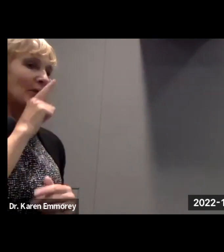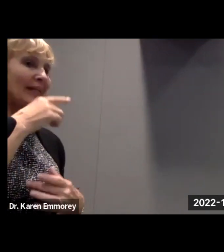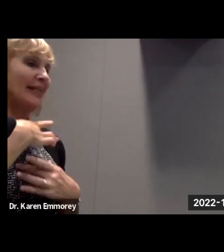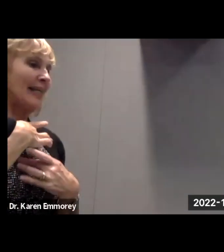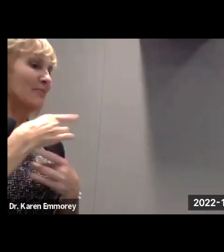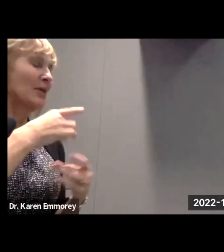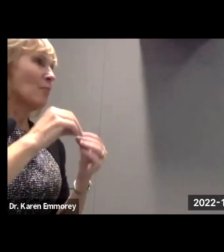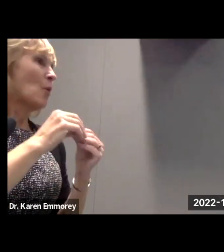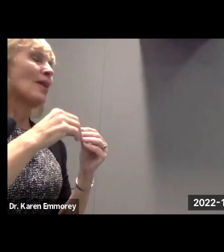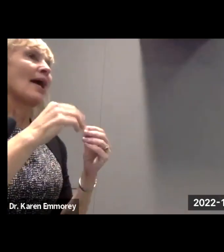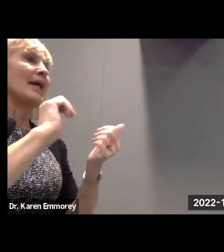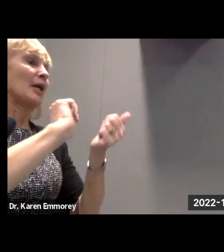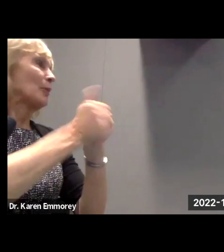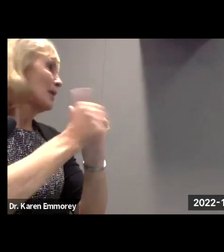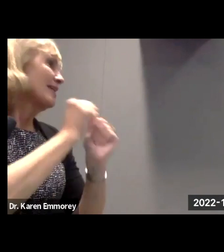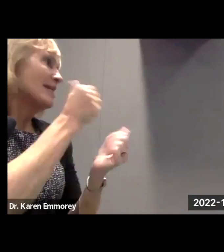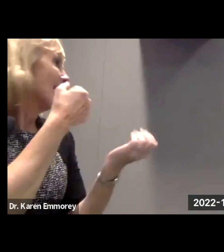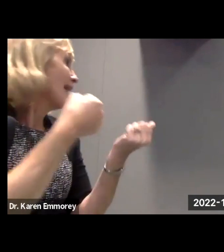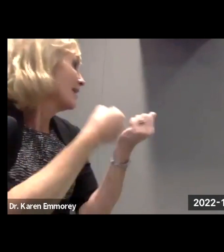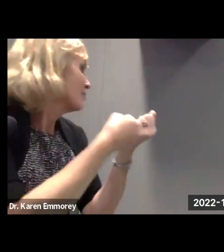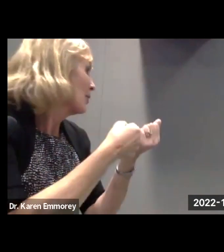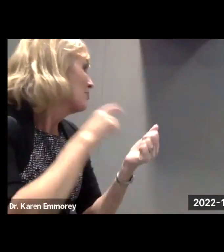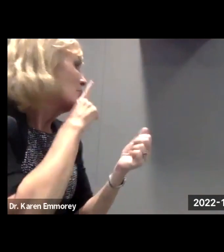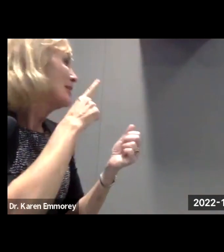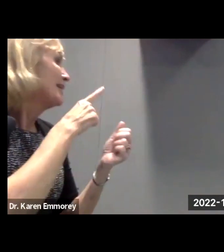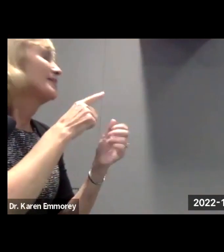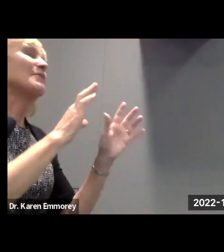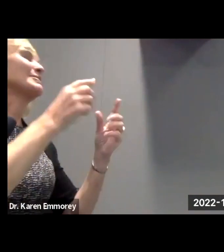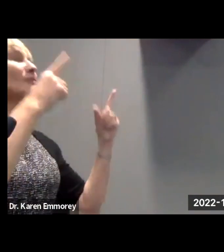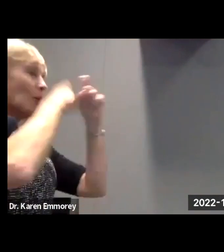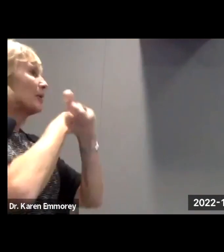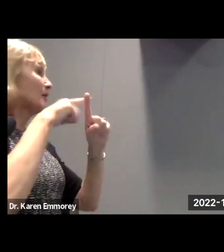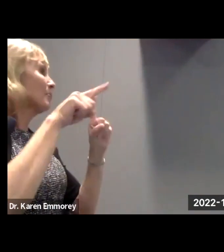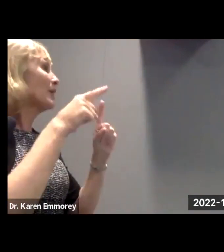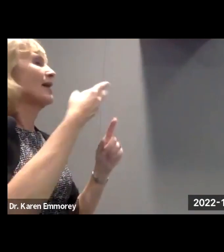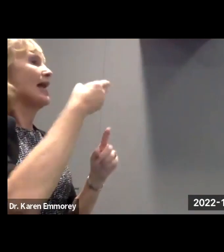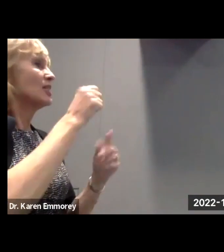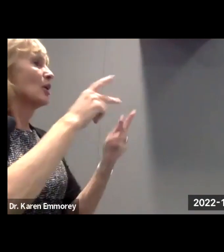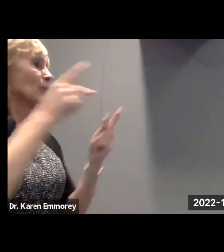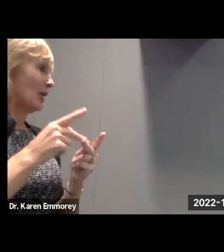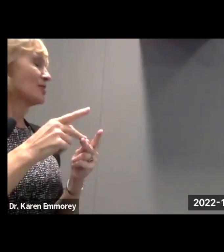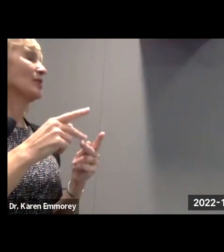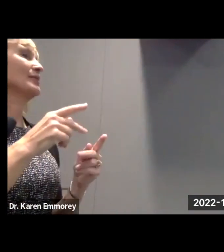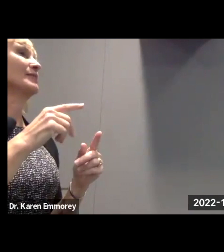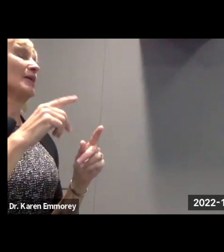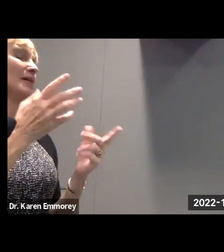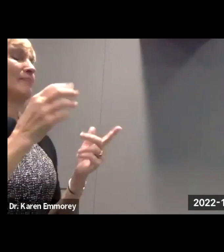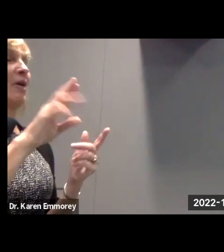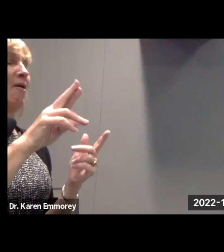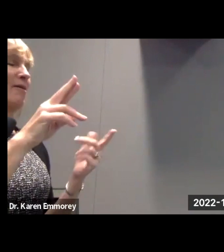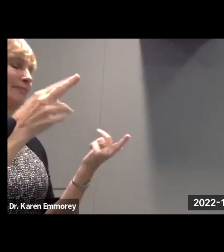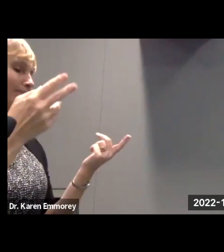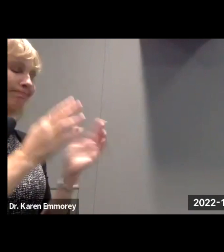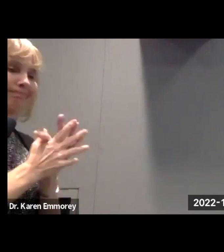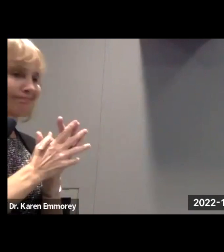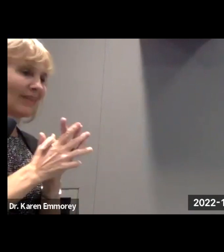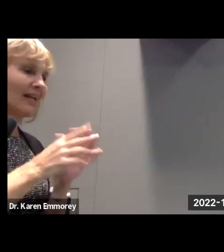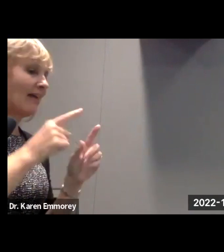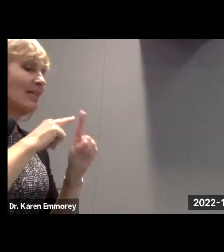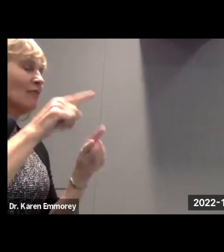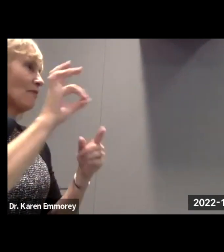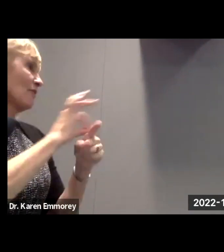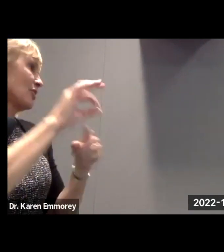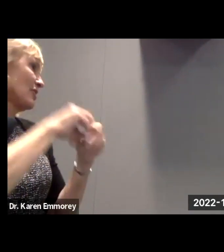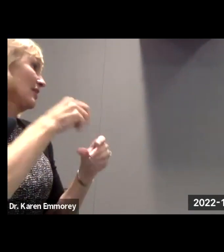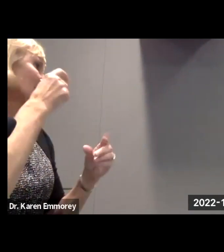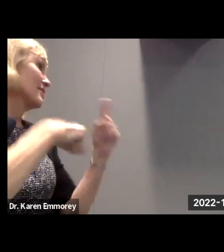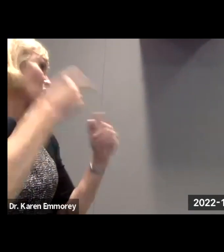The location in just to have a very different function in there is evidence showing how that signers process can change,